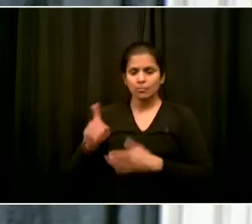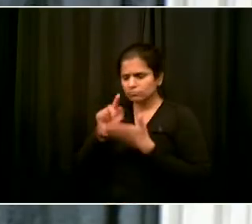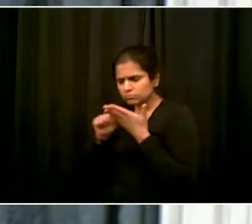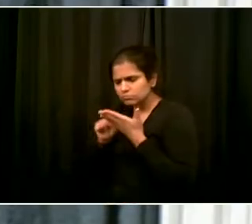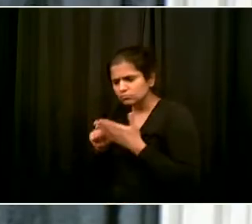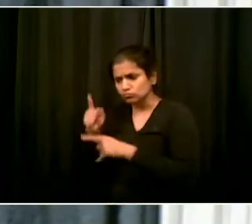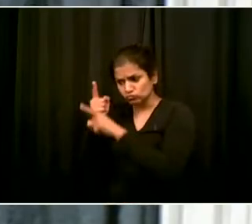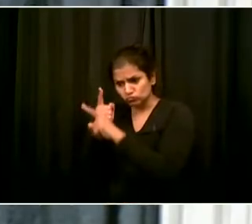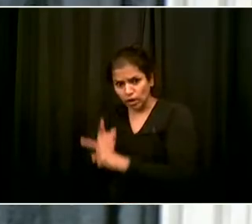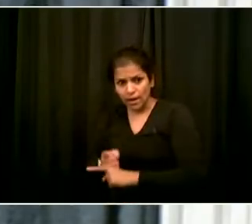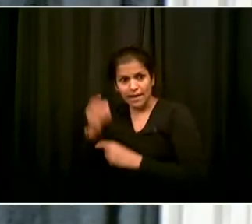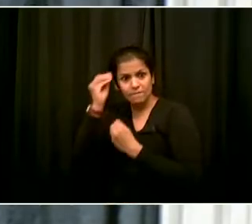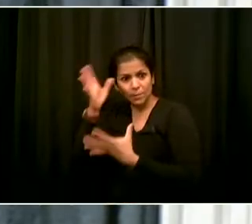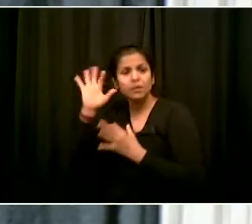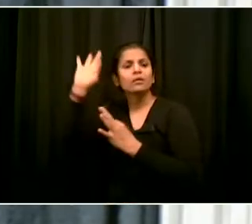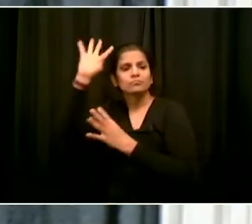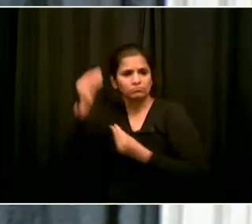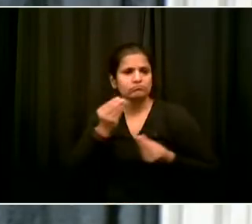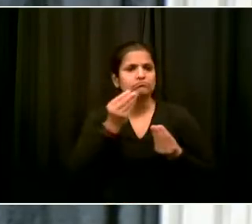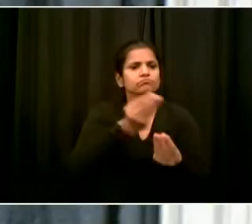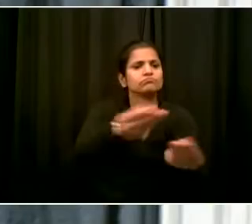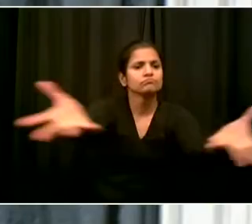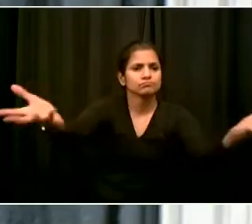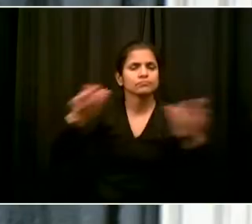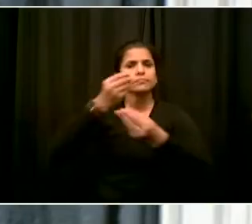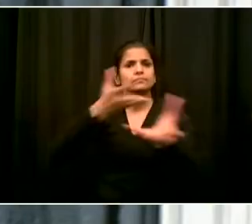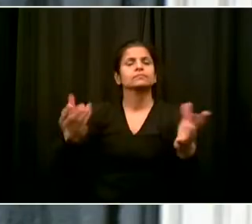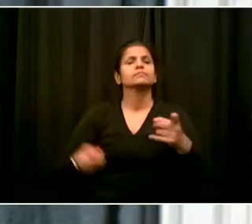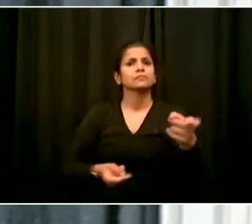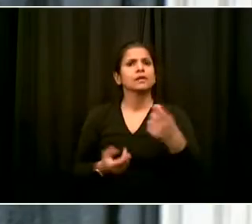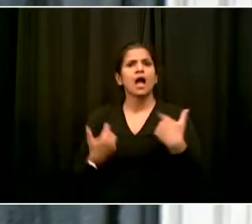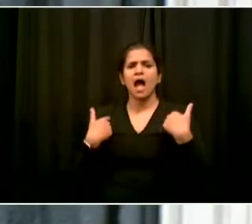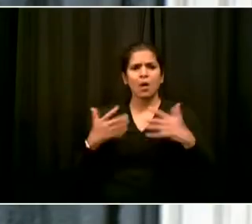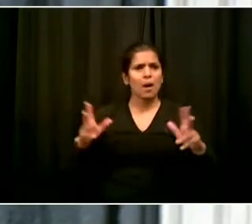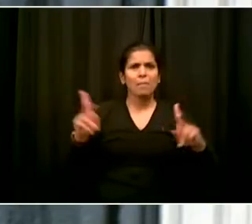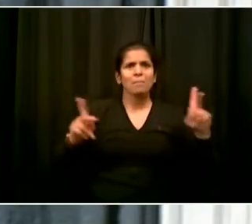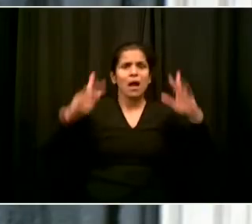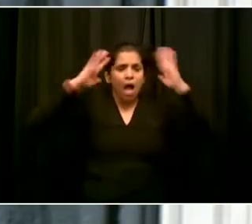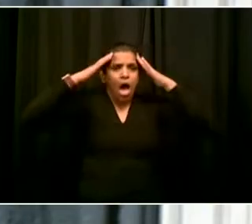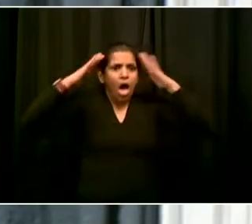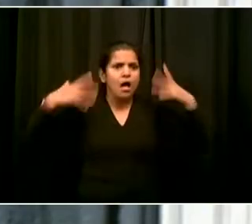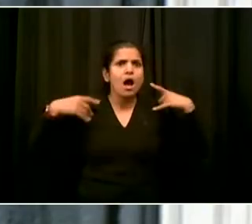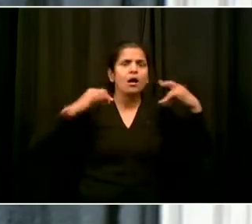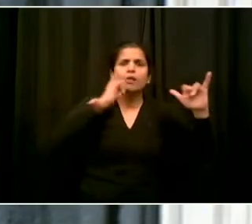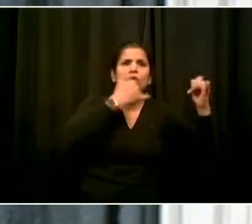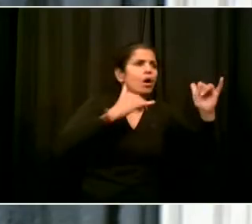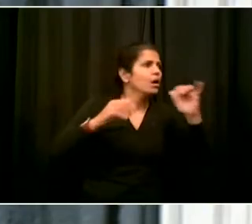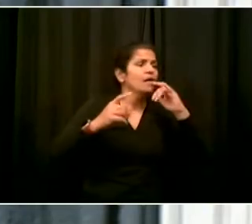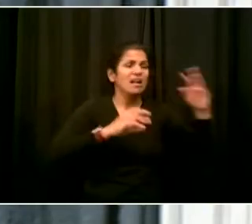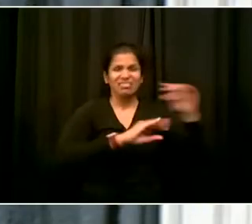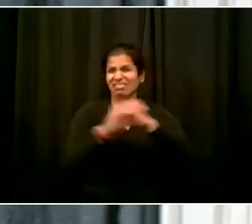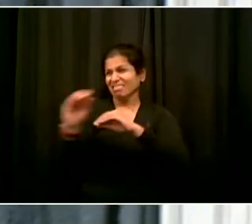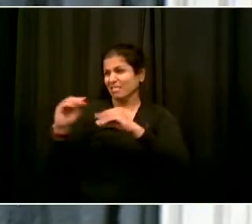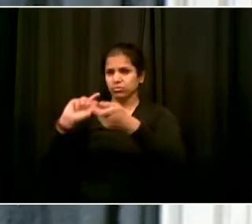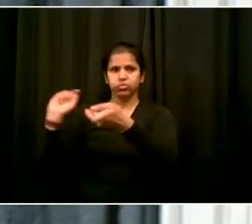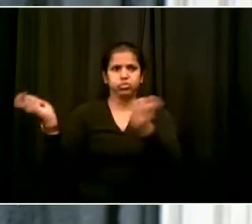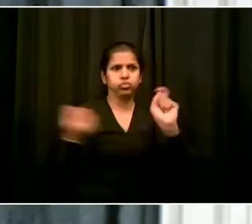DANGEROUS MYTHS ABOUT THE MEASLES VACCINE, OR MORE RECENTLY, HERD IMMUNITY AND THE